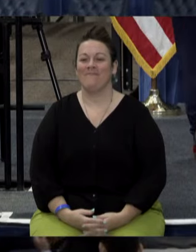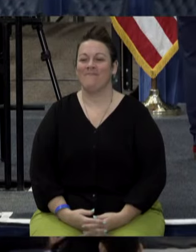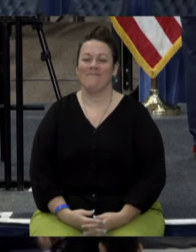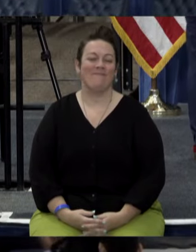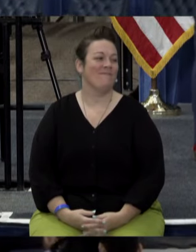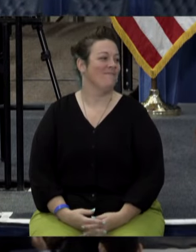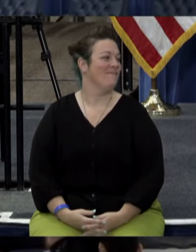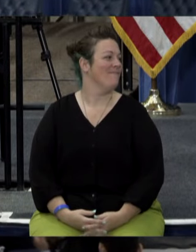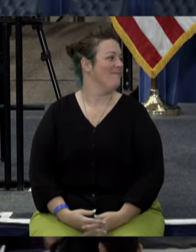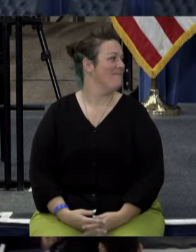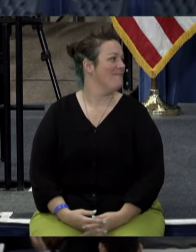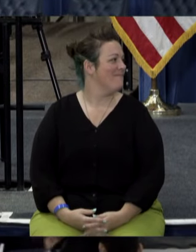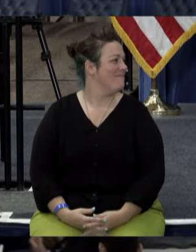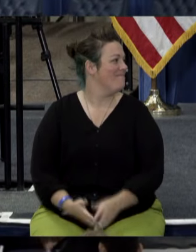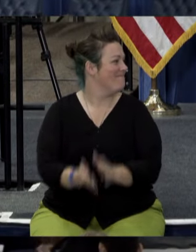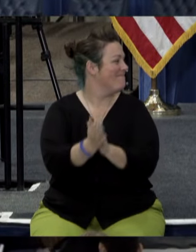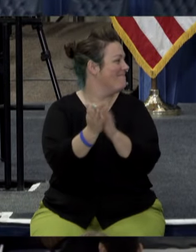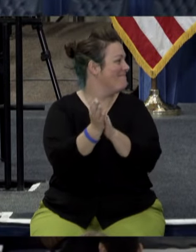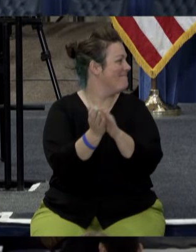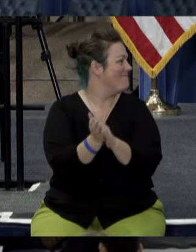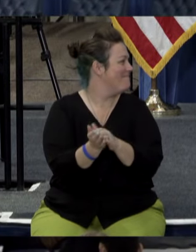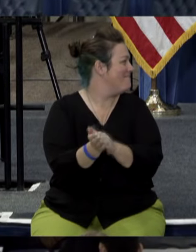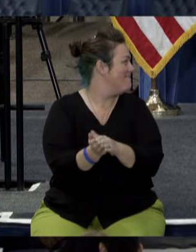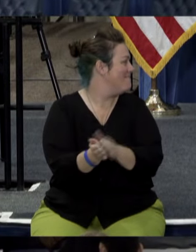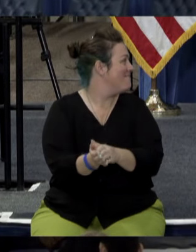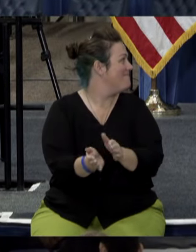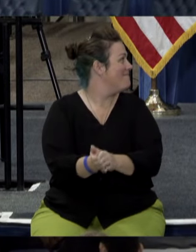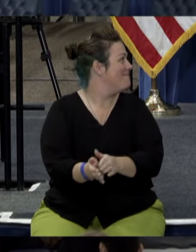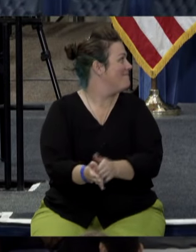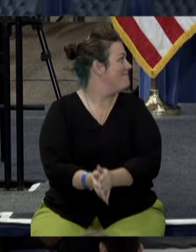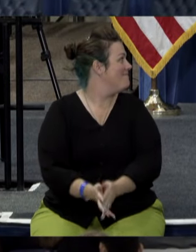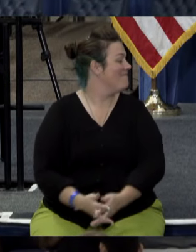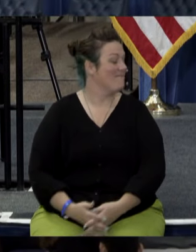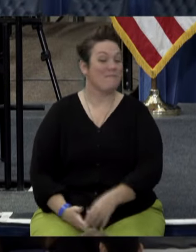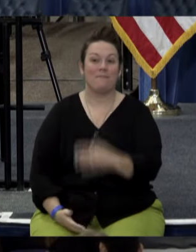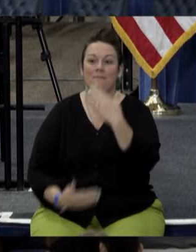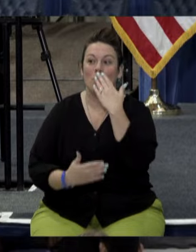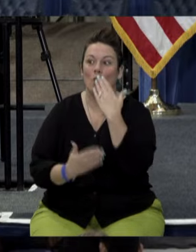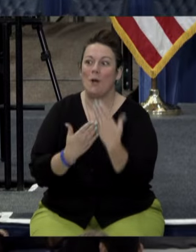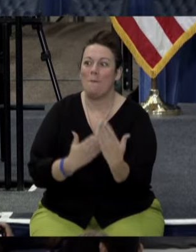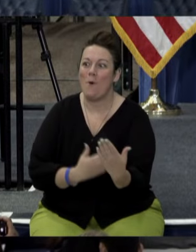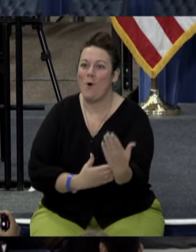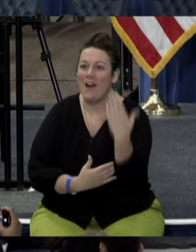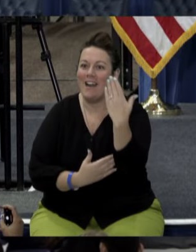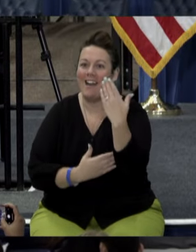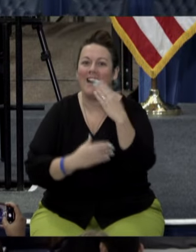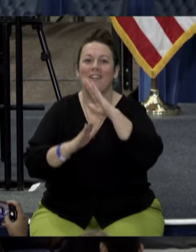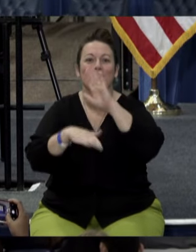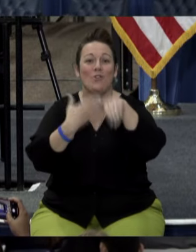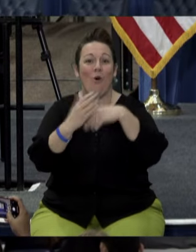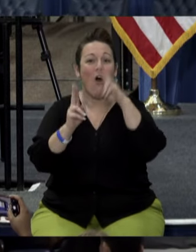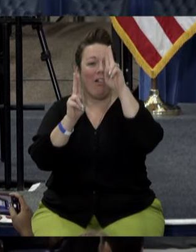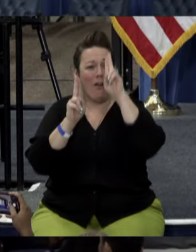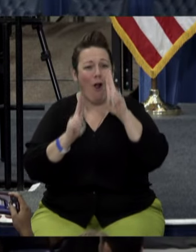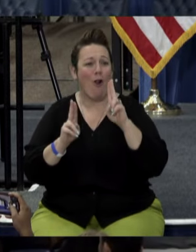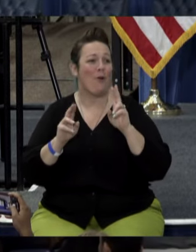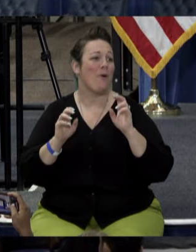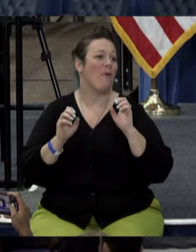Lily Liu: Good morning to all honorable guests this morning.